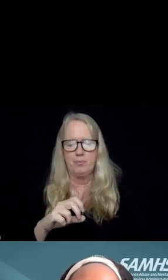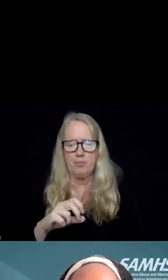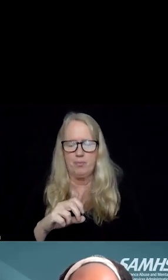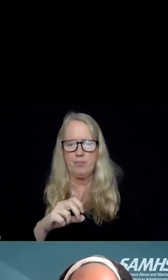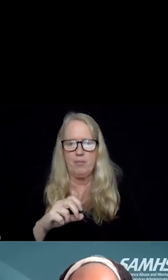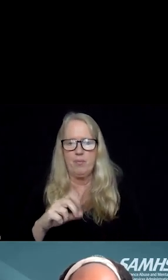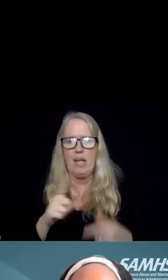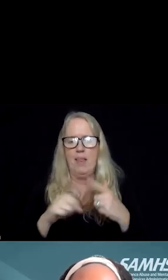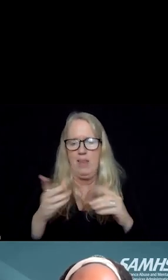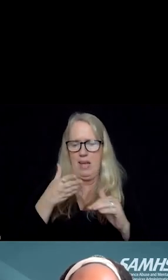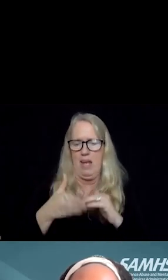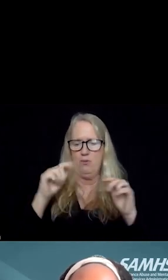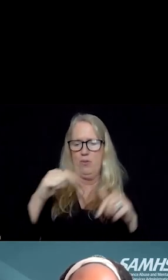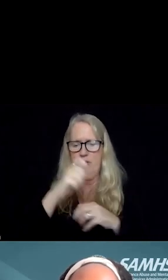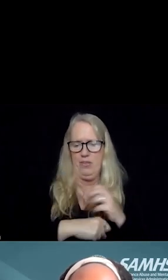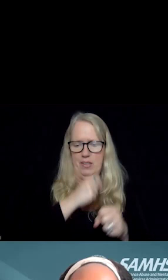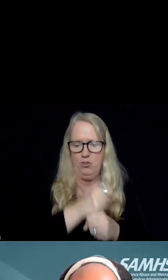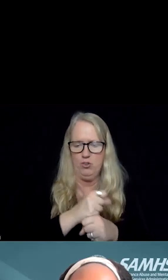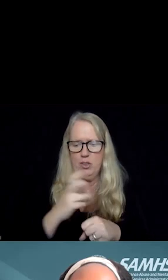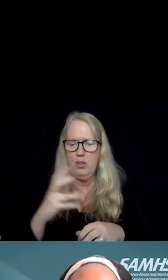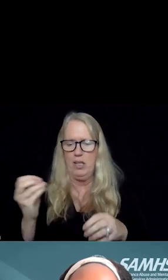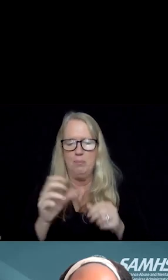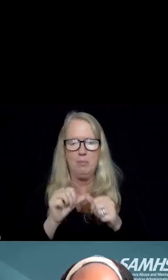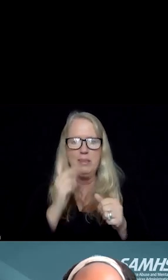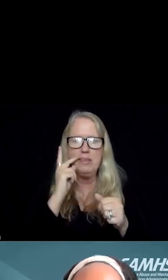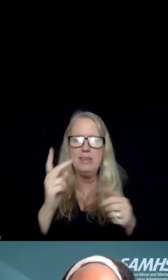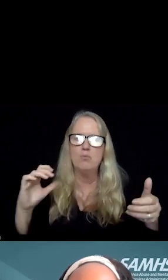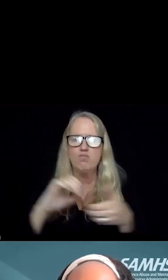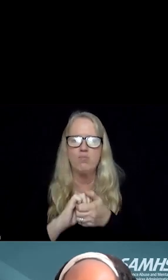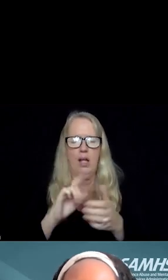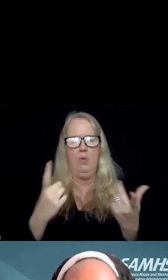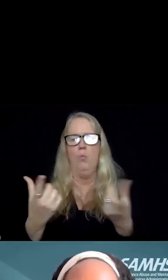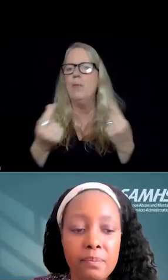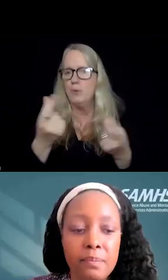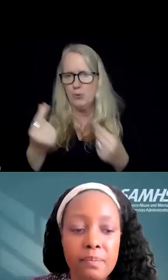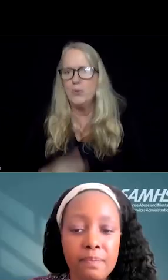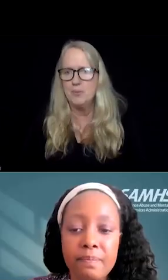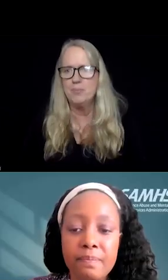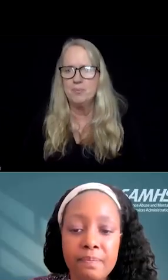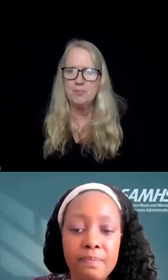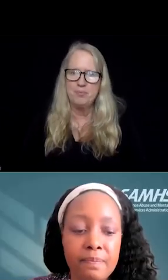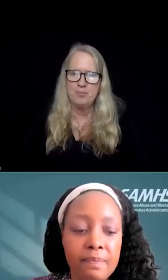AFTER THIS YEAR WE CONTINUE TO SEE WHAT THE COHORT IS DOING. WONDERFUL. THANK YOU.